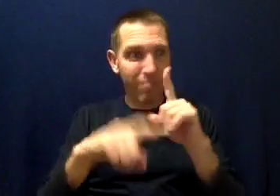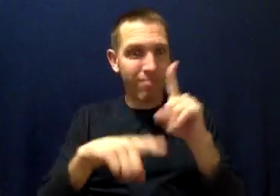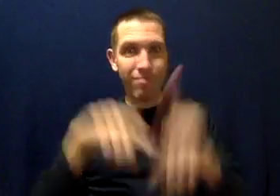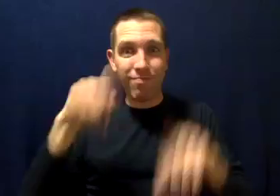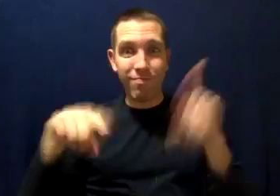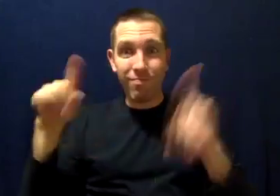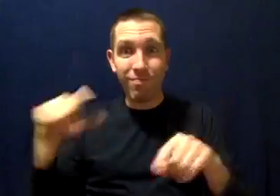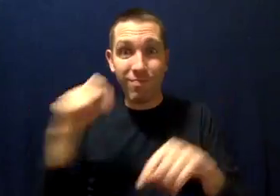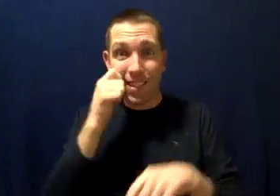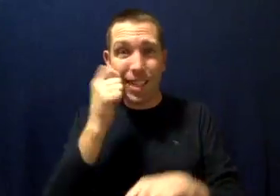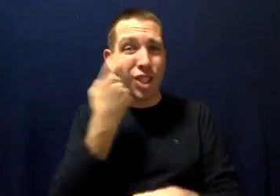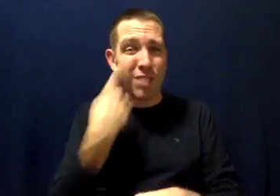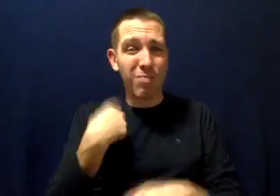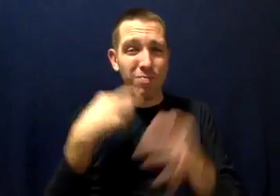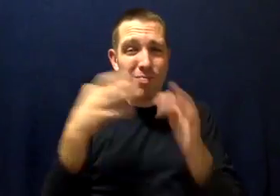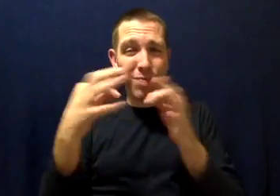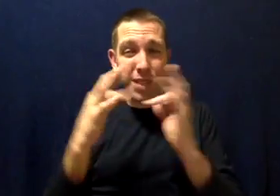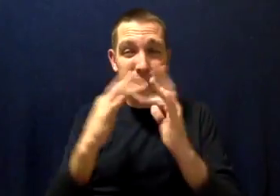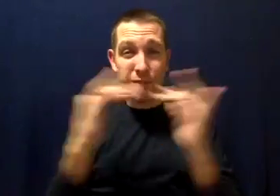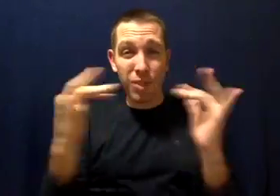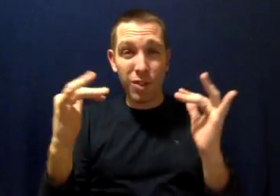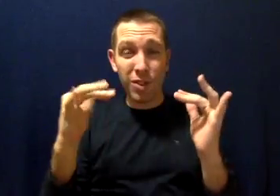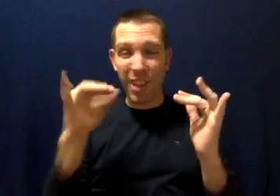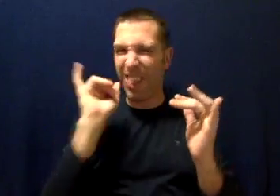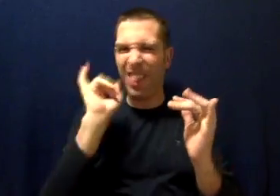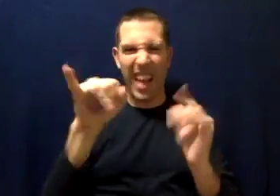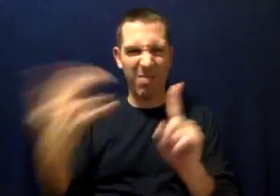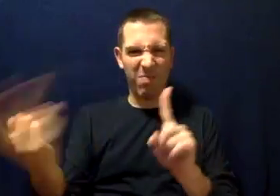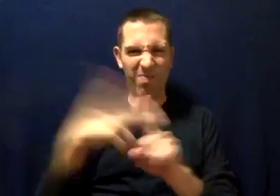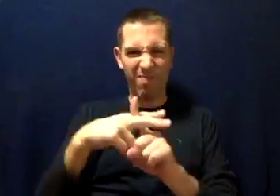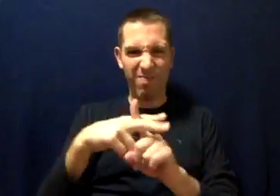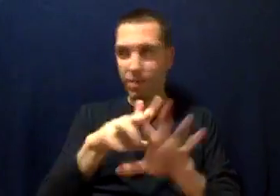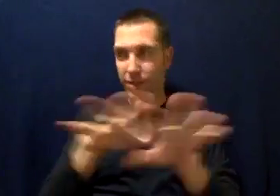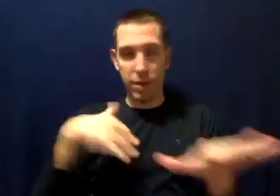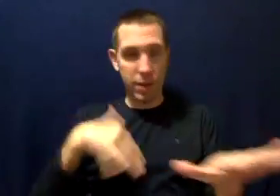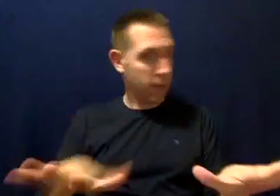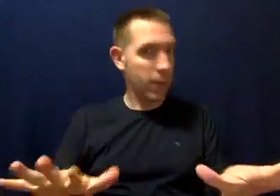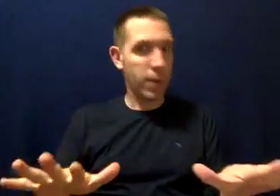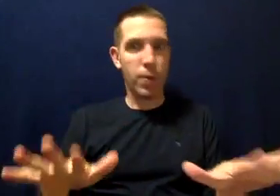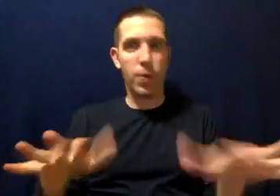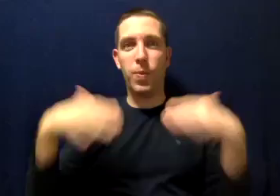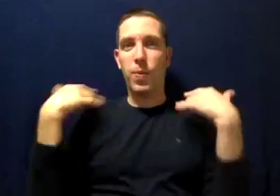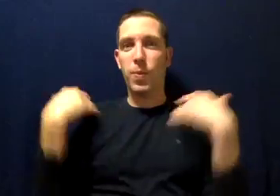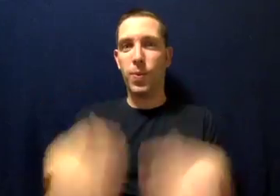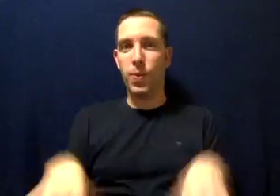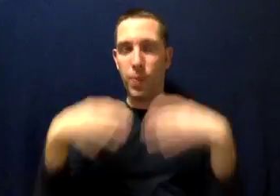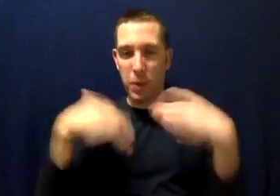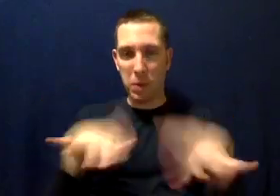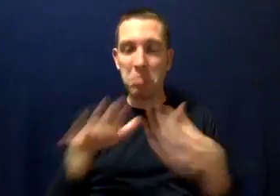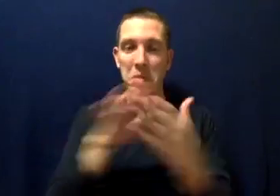so many methods of communication being used, every enthicity and skin color. Remember the video on diversity? That's exactly what I saw in that room.